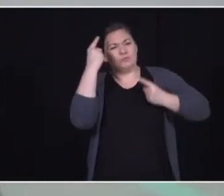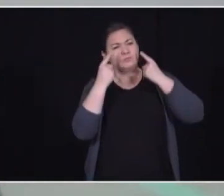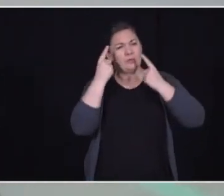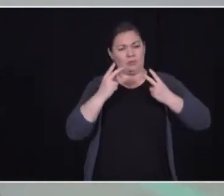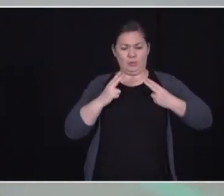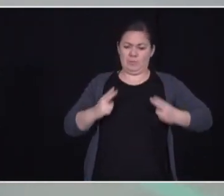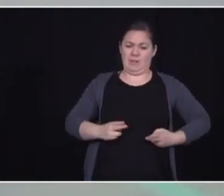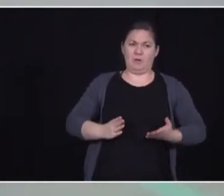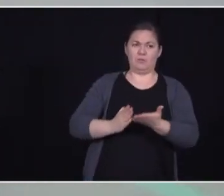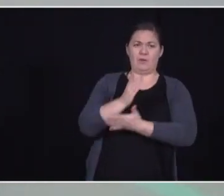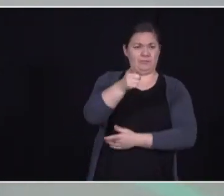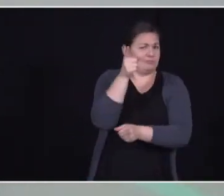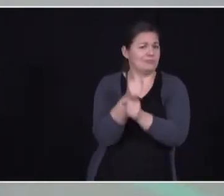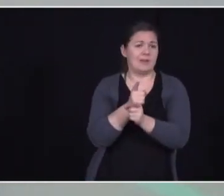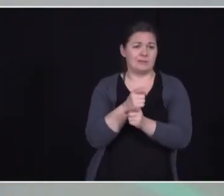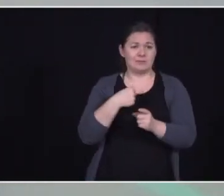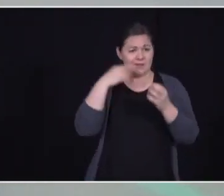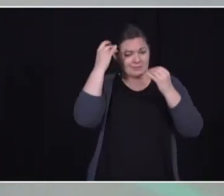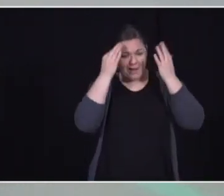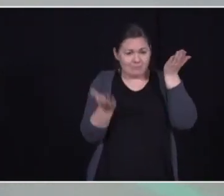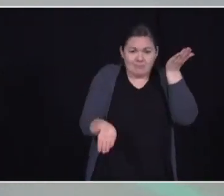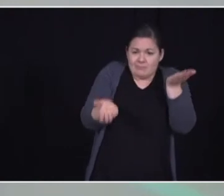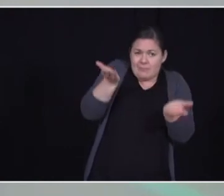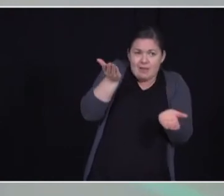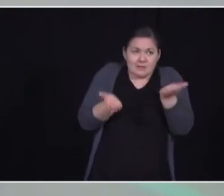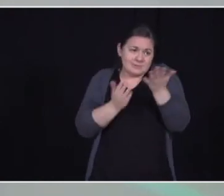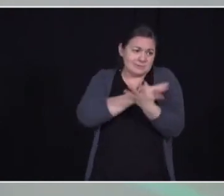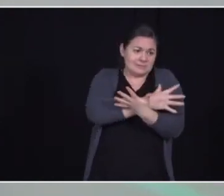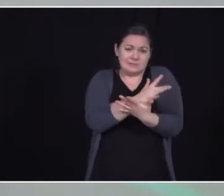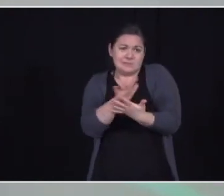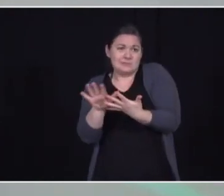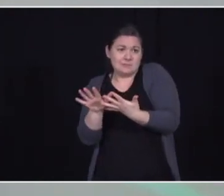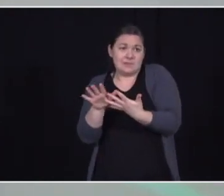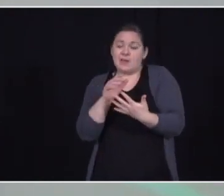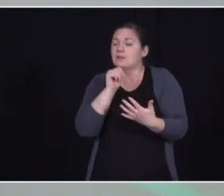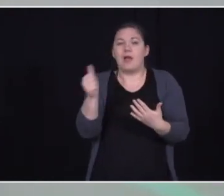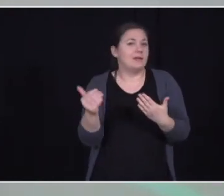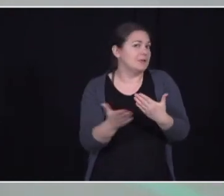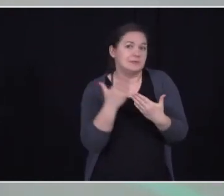due to biological factors, but also due to social factors to geographical factors, and occupational factors.